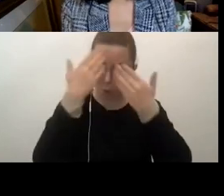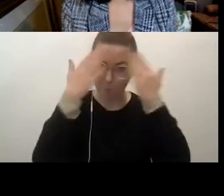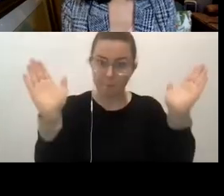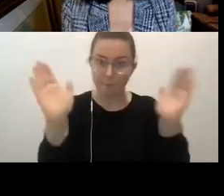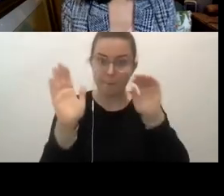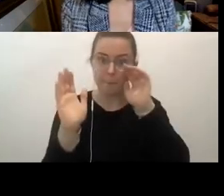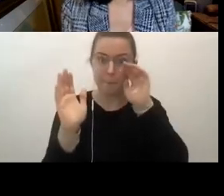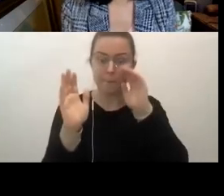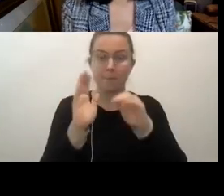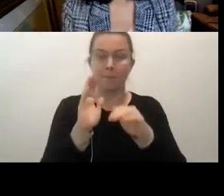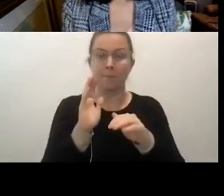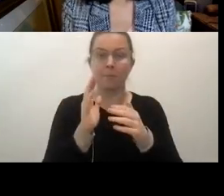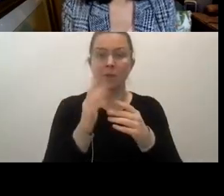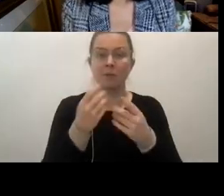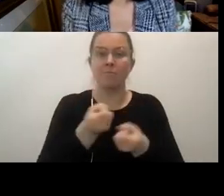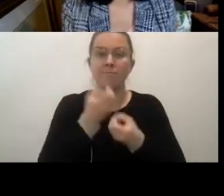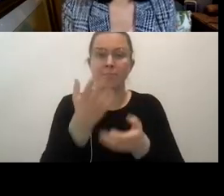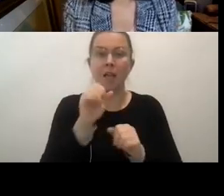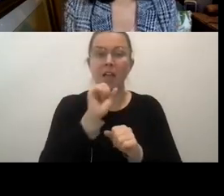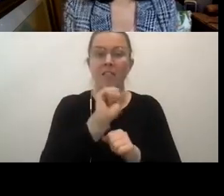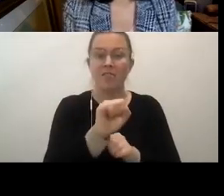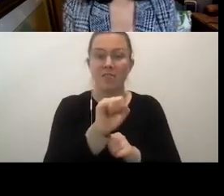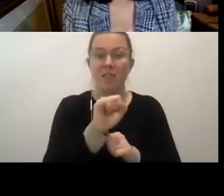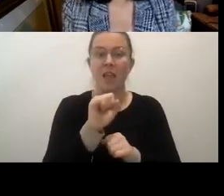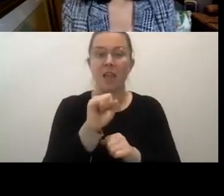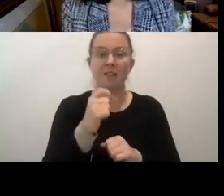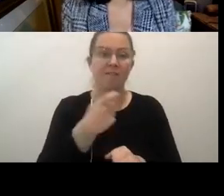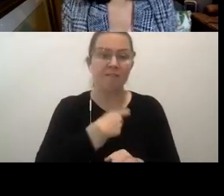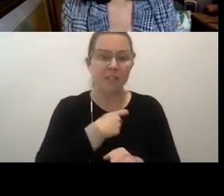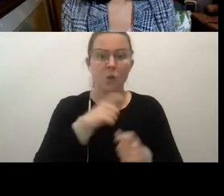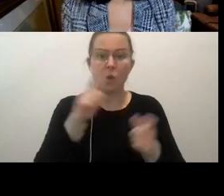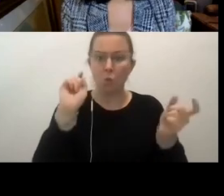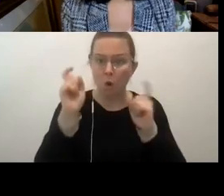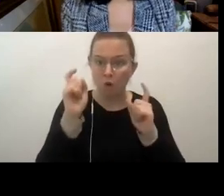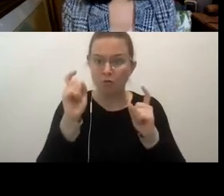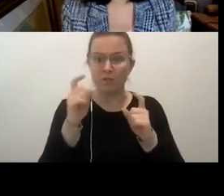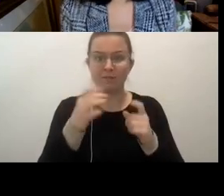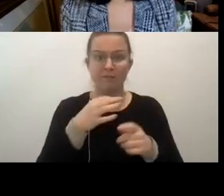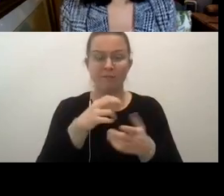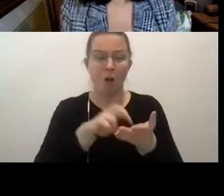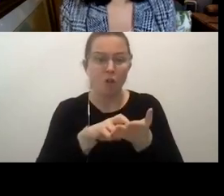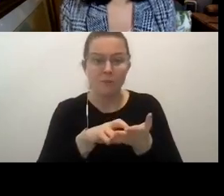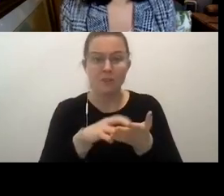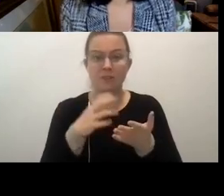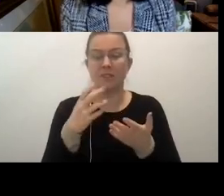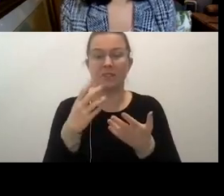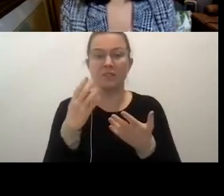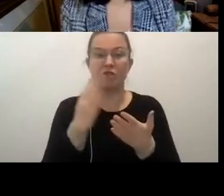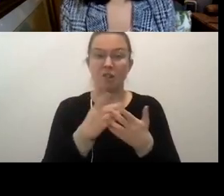sharing, you know, their fears and their worries and their vulnerabilities. I've found that it's been a really amazing, supportive community.